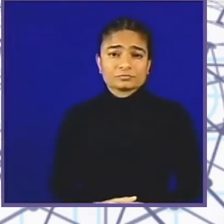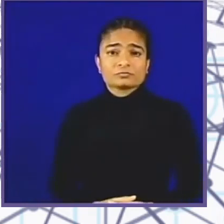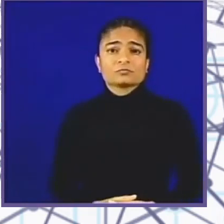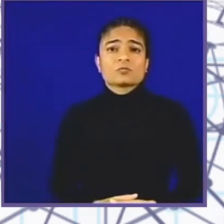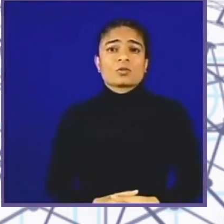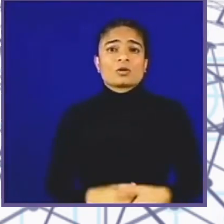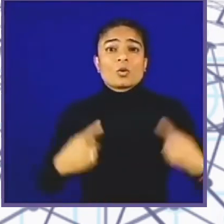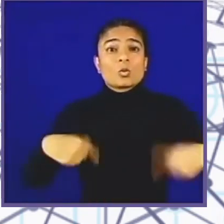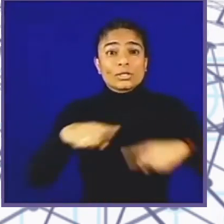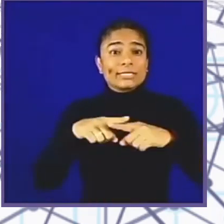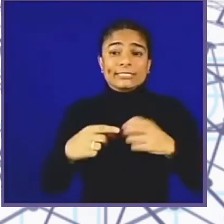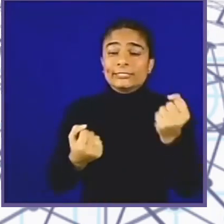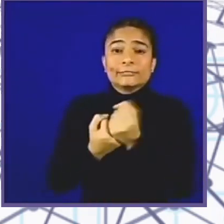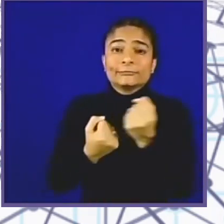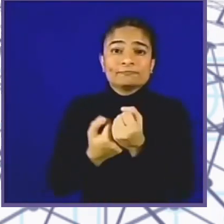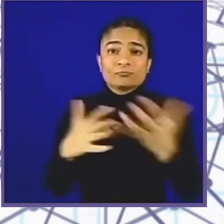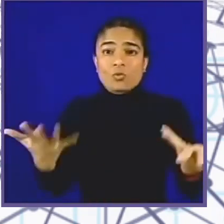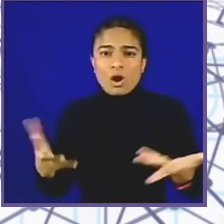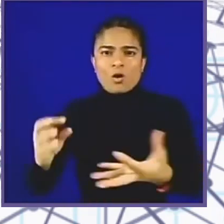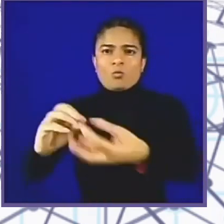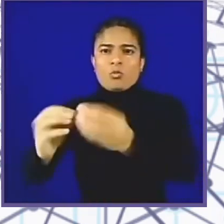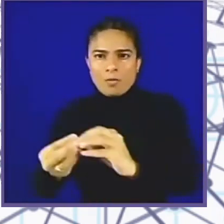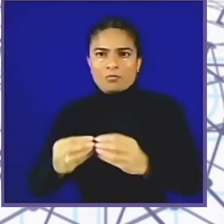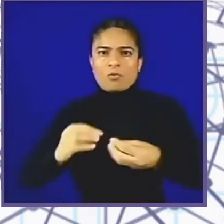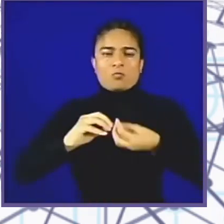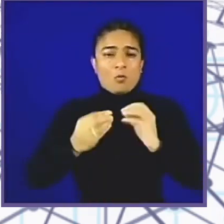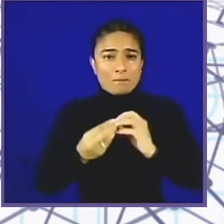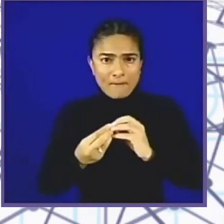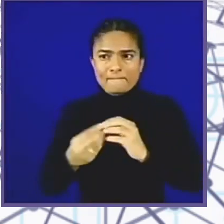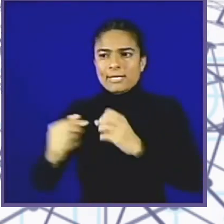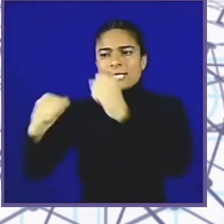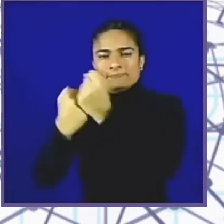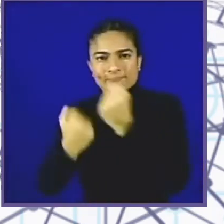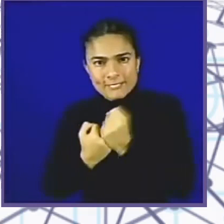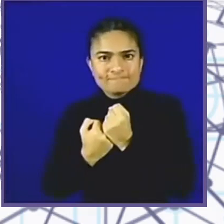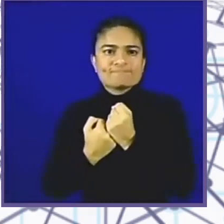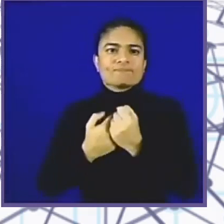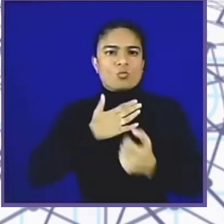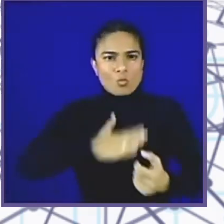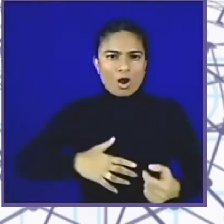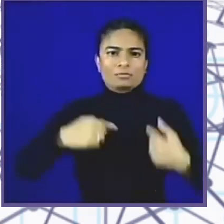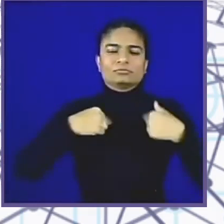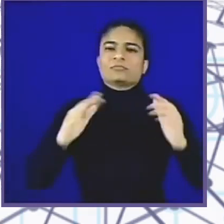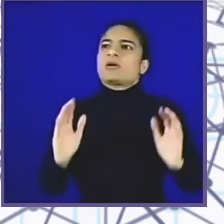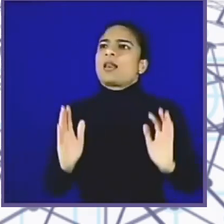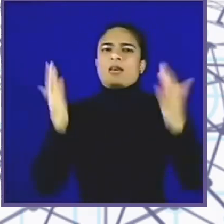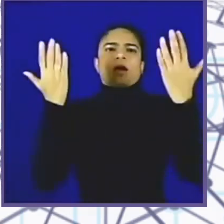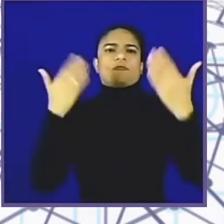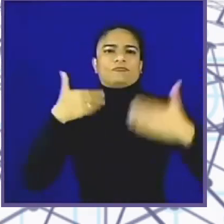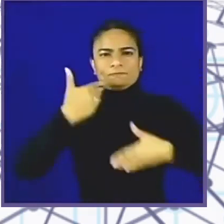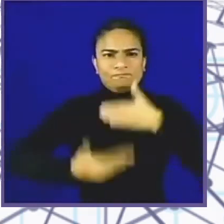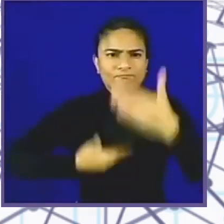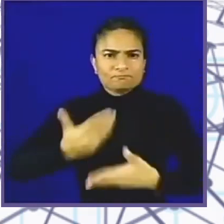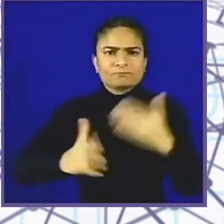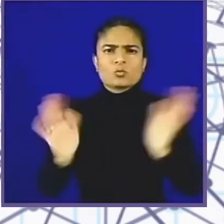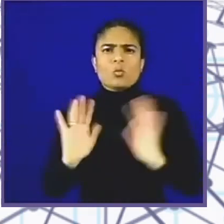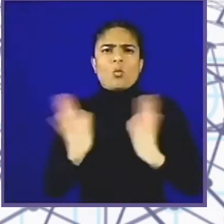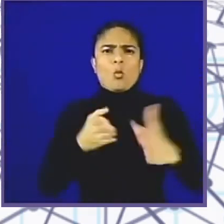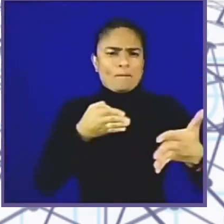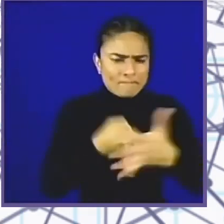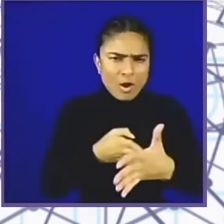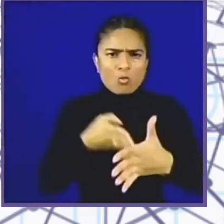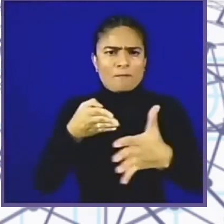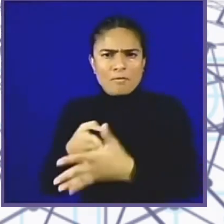that's from the telephone, to the computer, these tools have enabled humanity to achieve